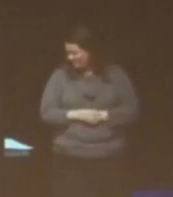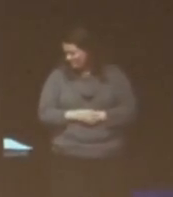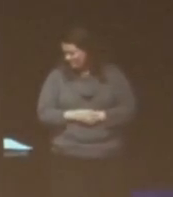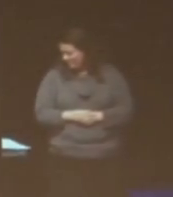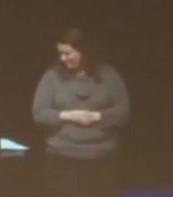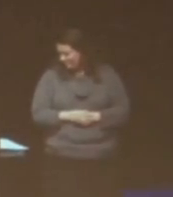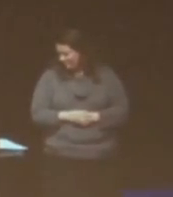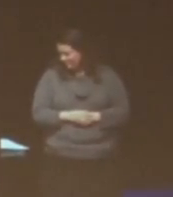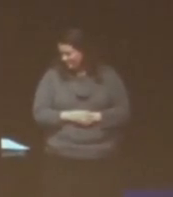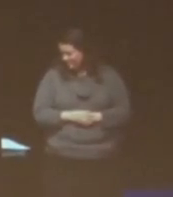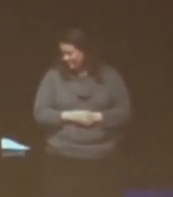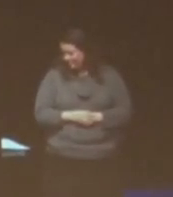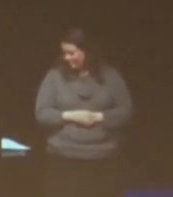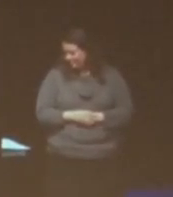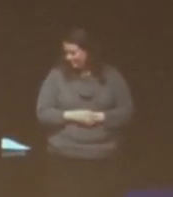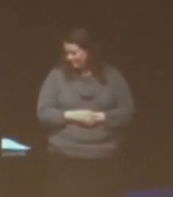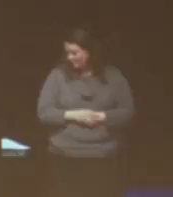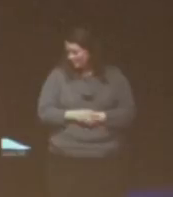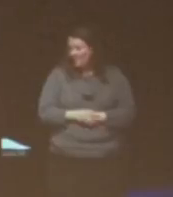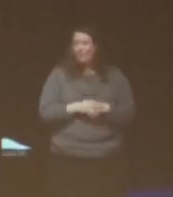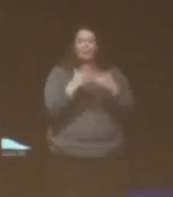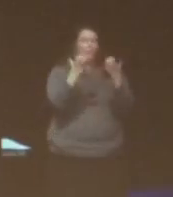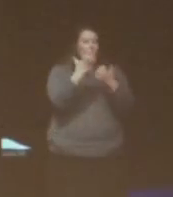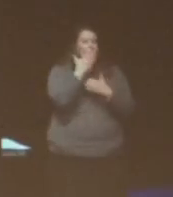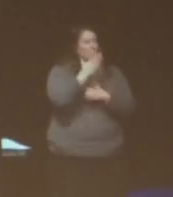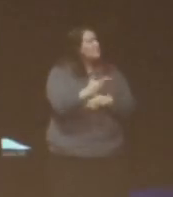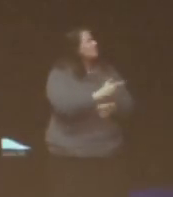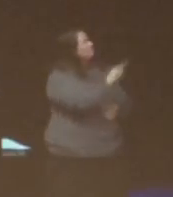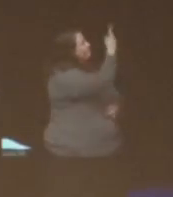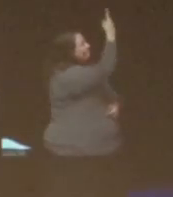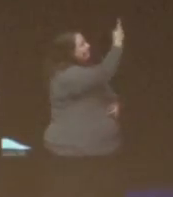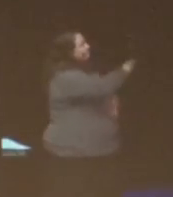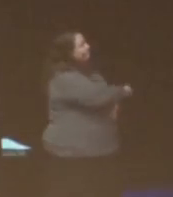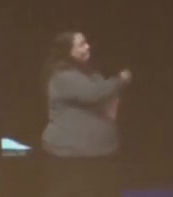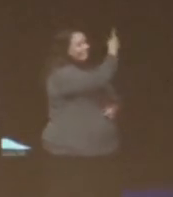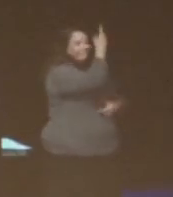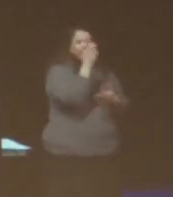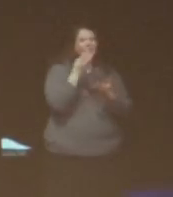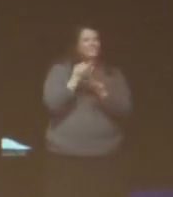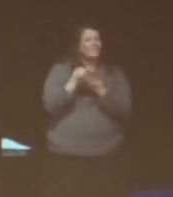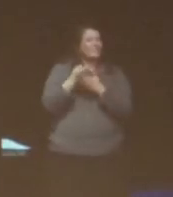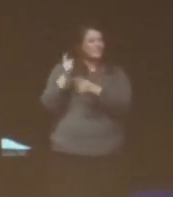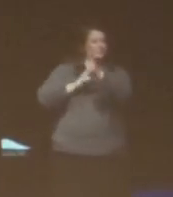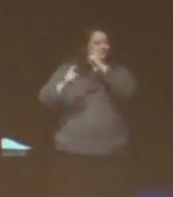this evening. As you see up here, I have a list